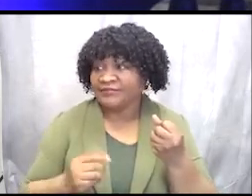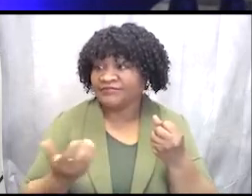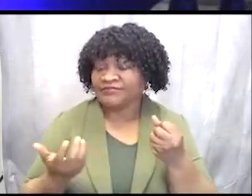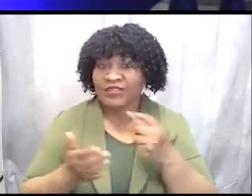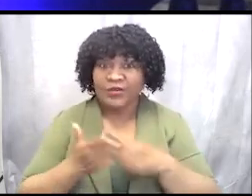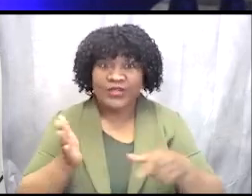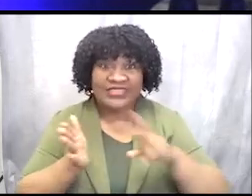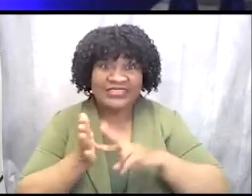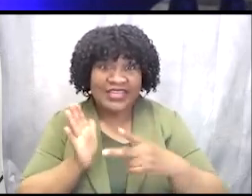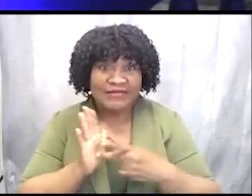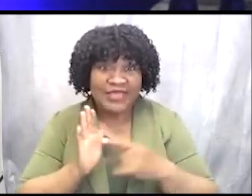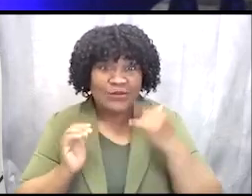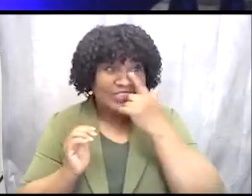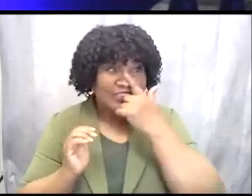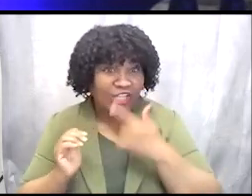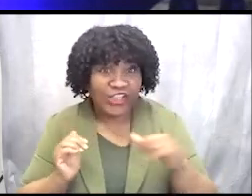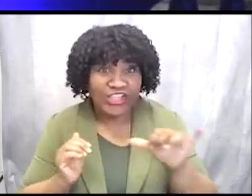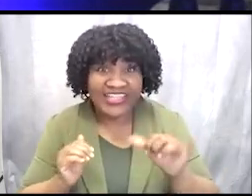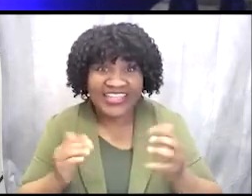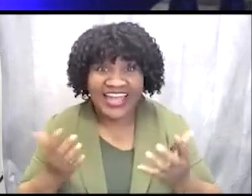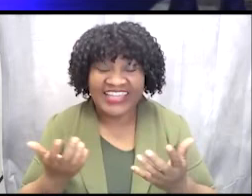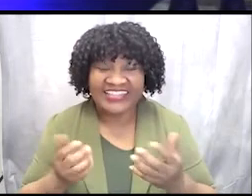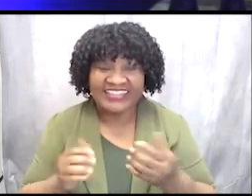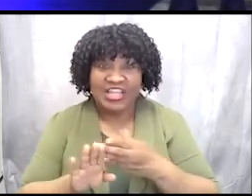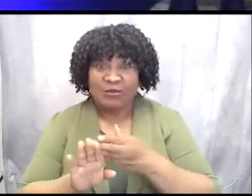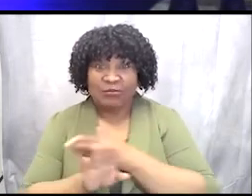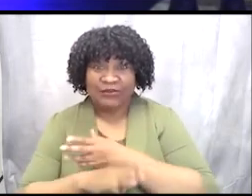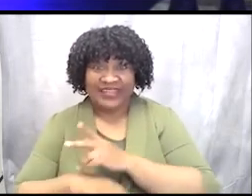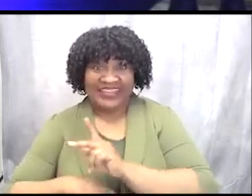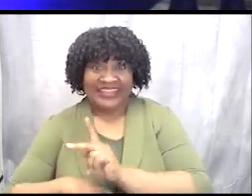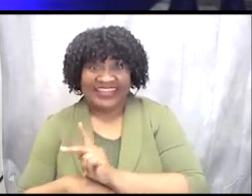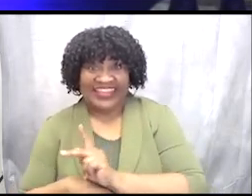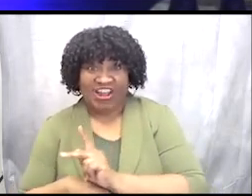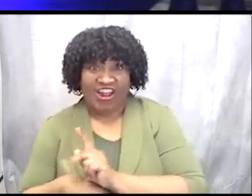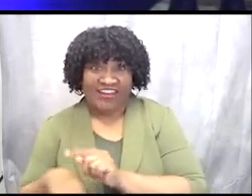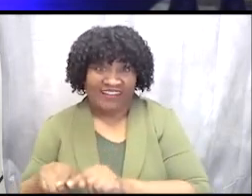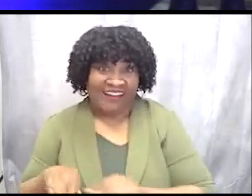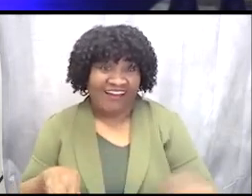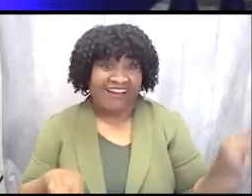What does that look like? Pre-K all the way through to 12th grade?